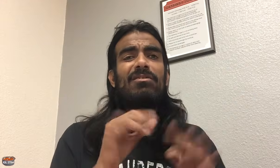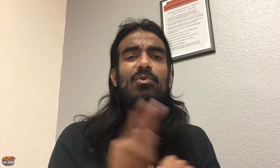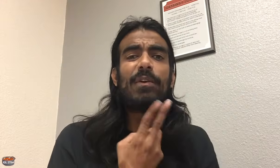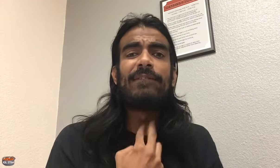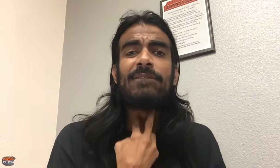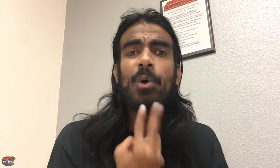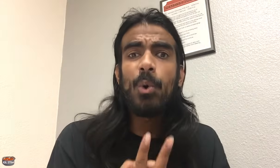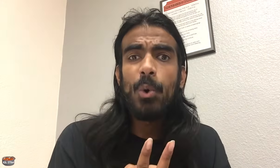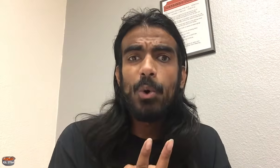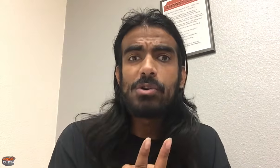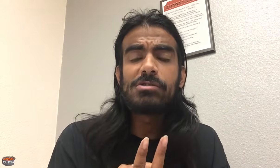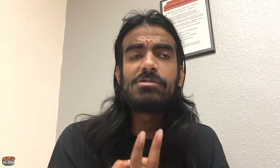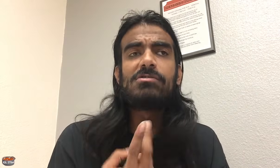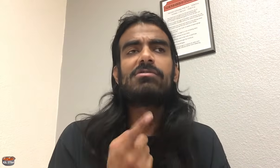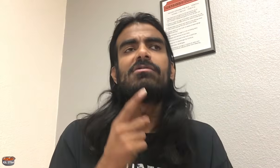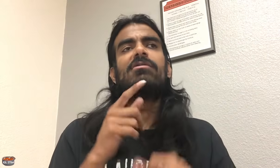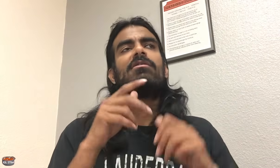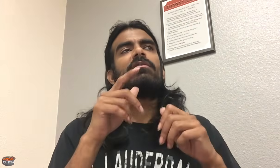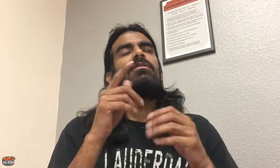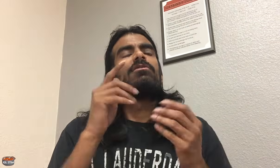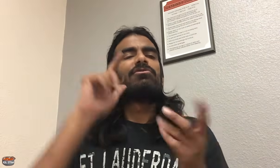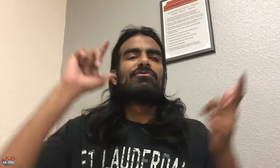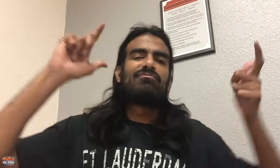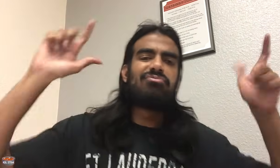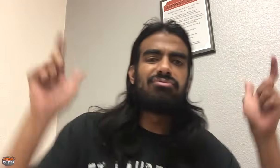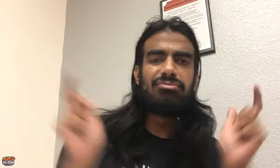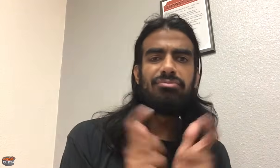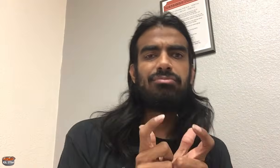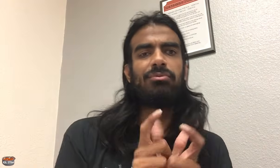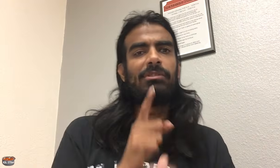because as an audience, now the films were usign voice actors.